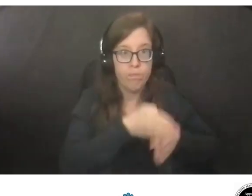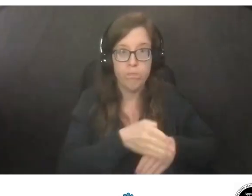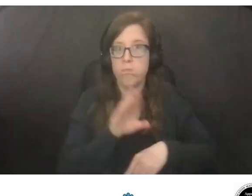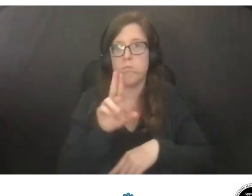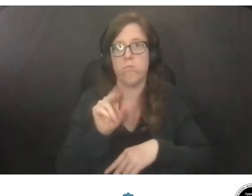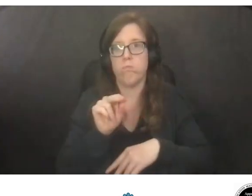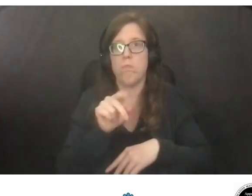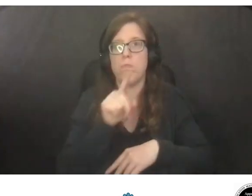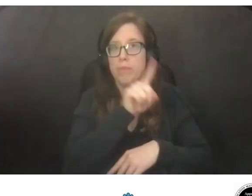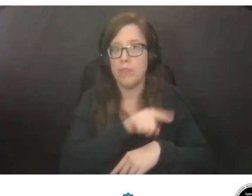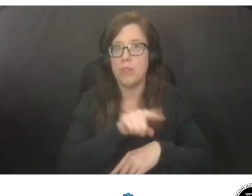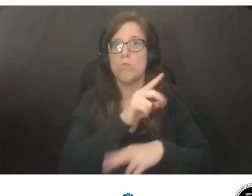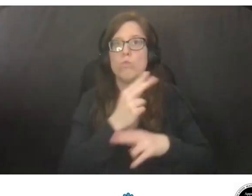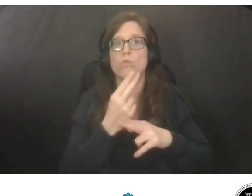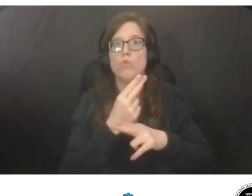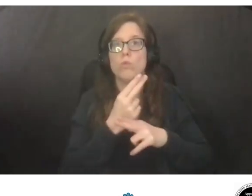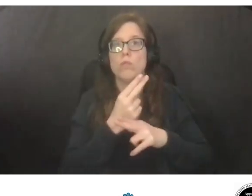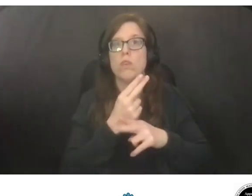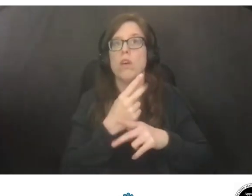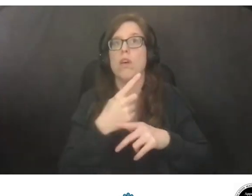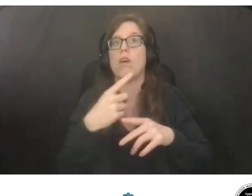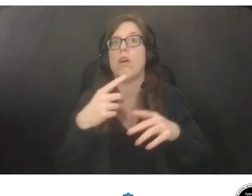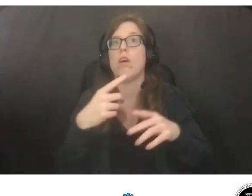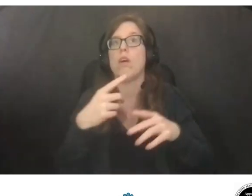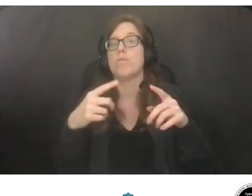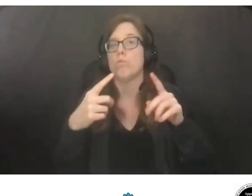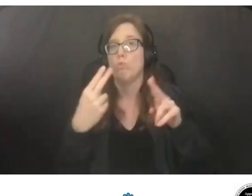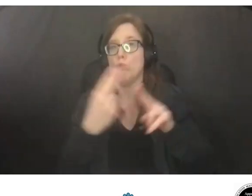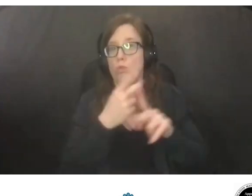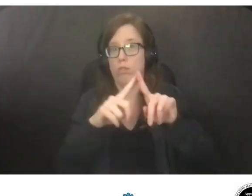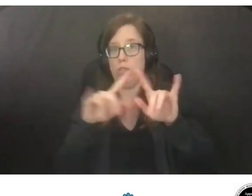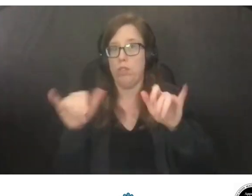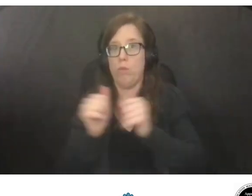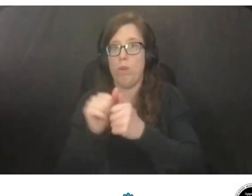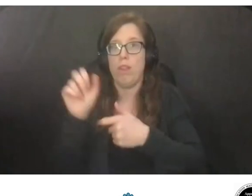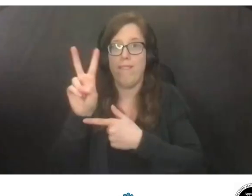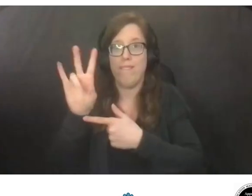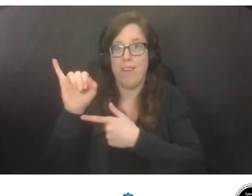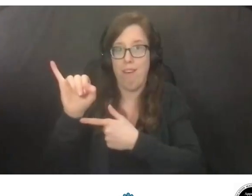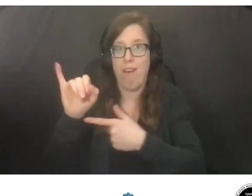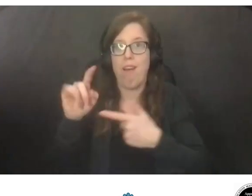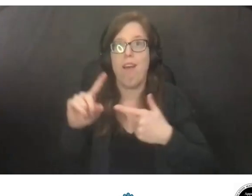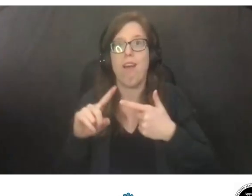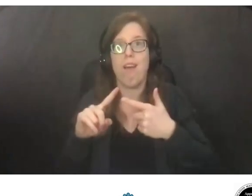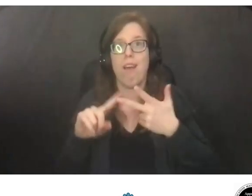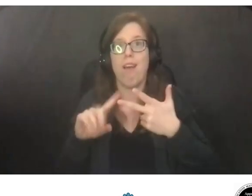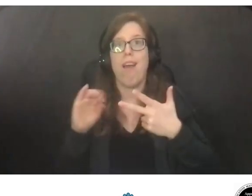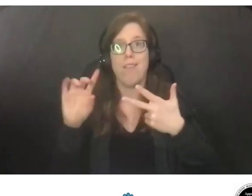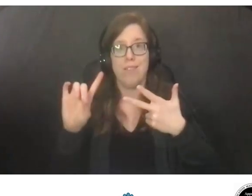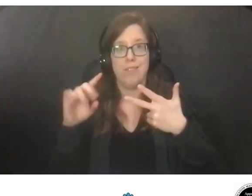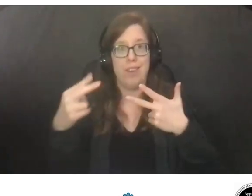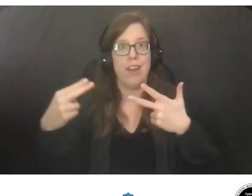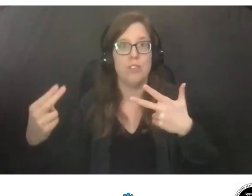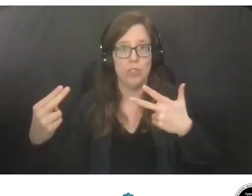These are to be used in addition to the VI and DHH ECC–